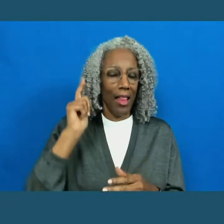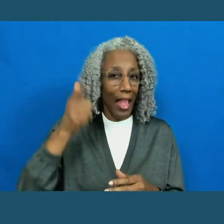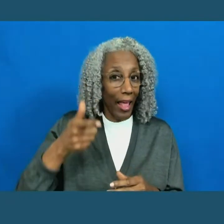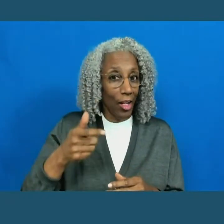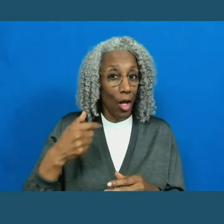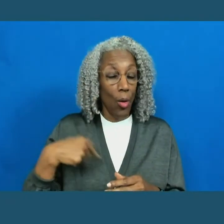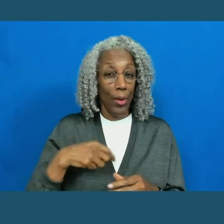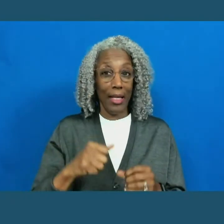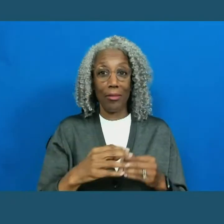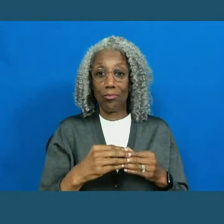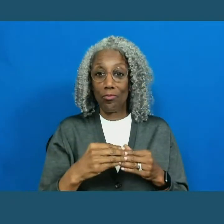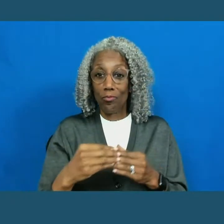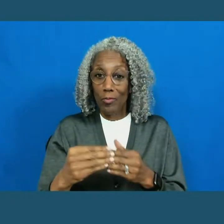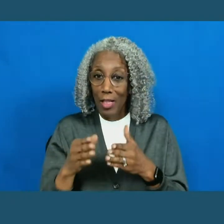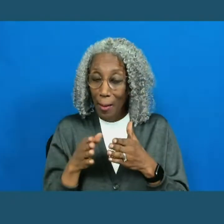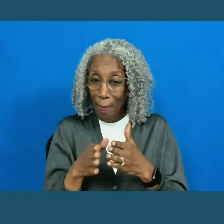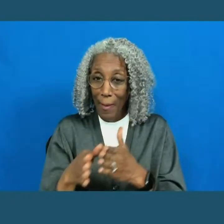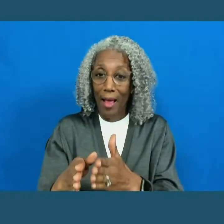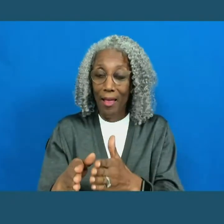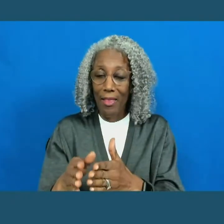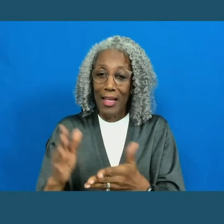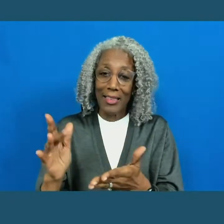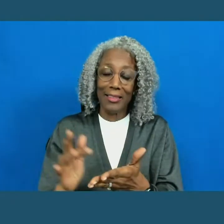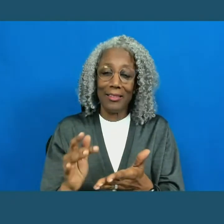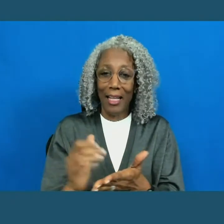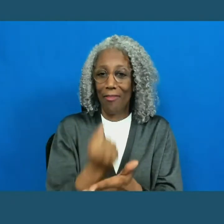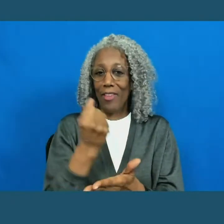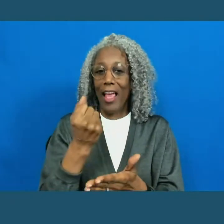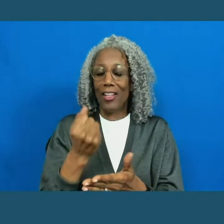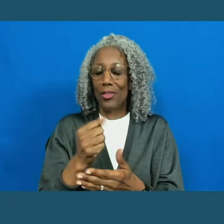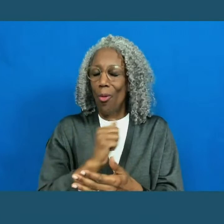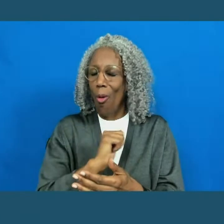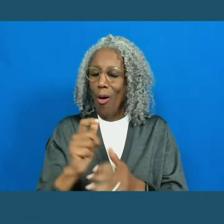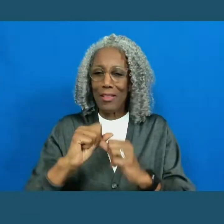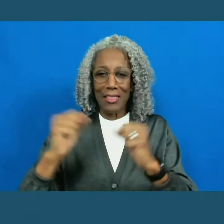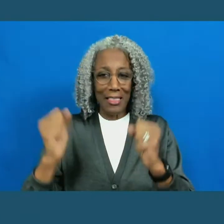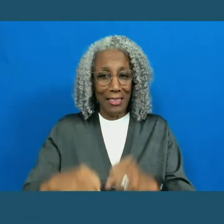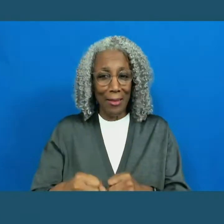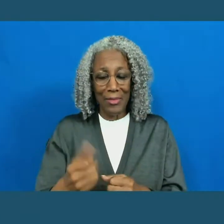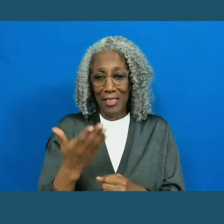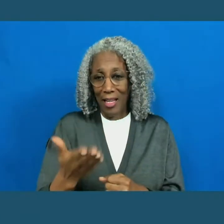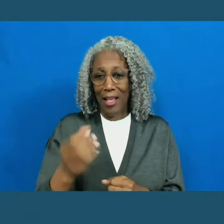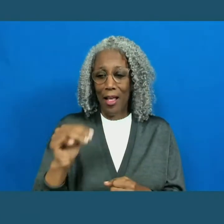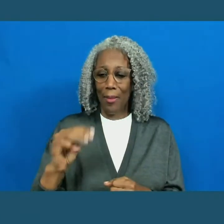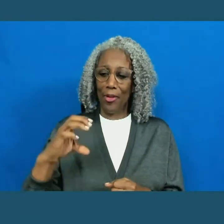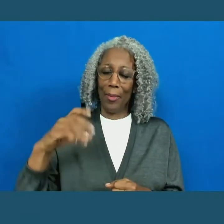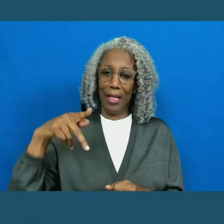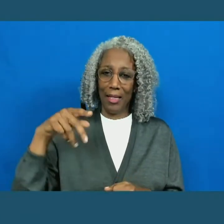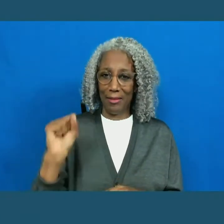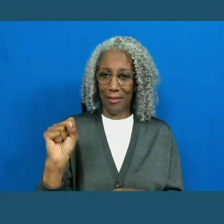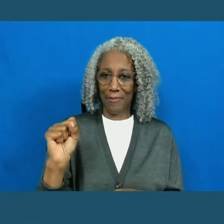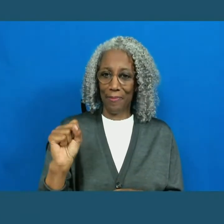the other courses so that we're not finding out later that we can actually direct them into the pathways to be able to take